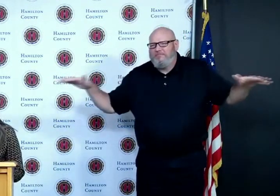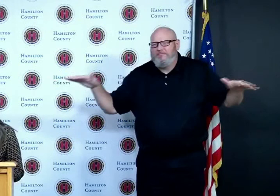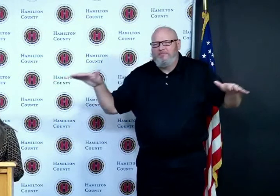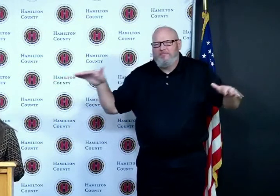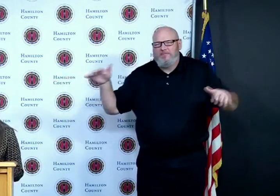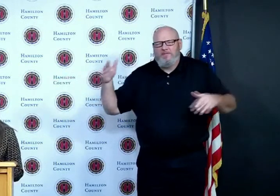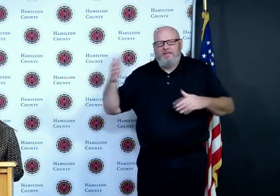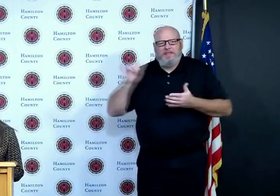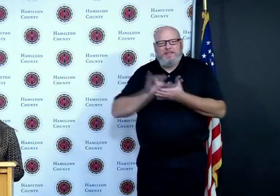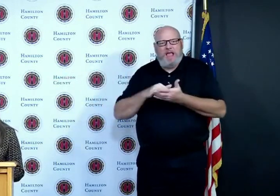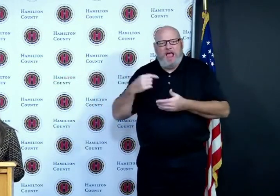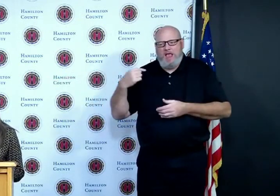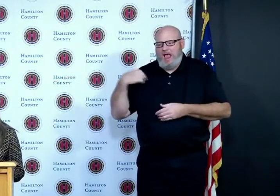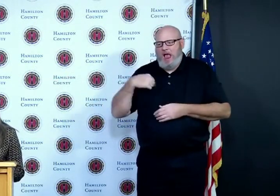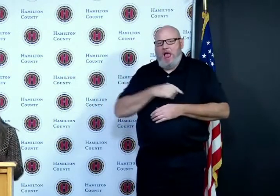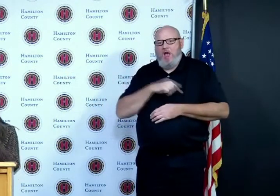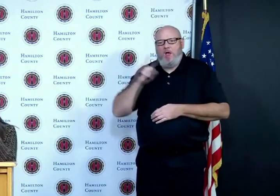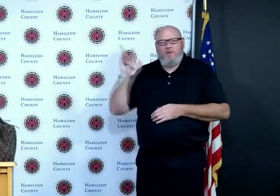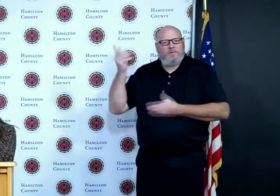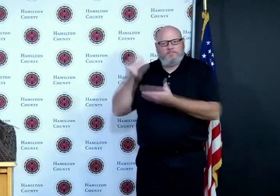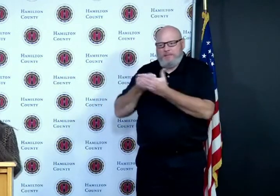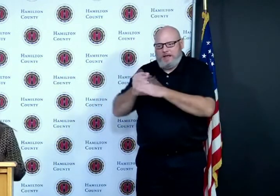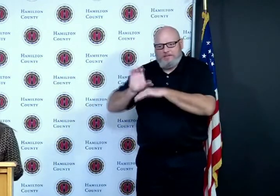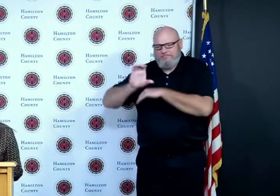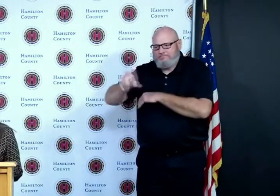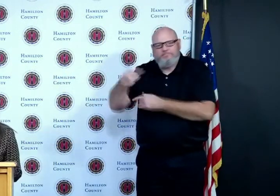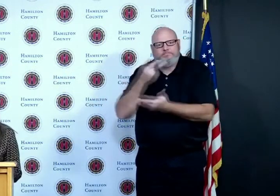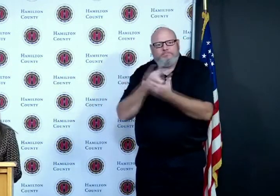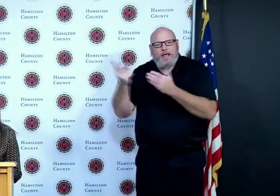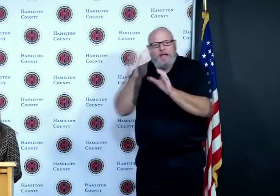so remember the deadline for spending those dollars originally was at the end of the year